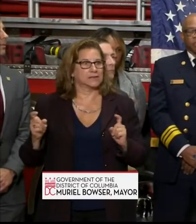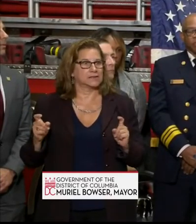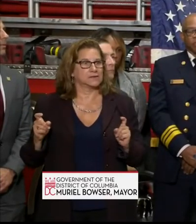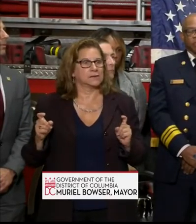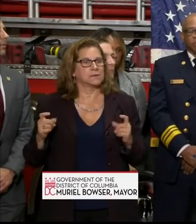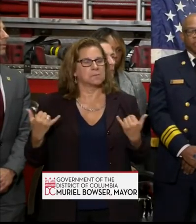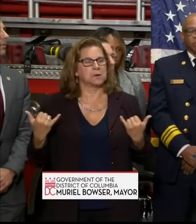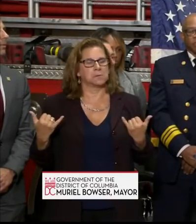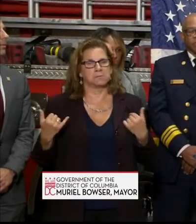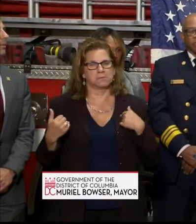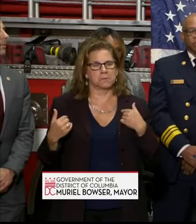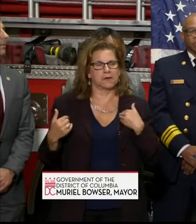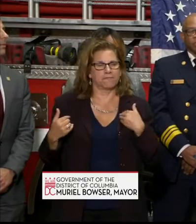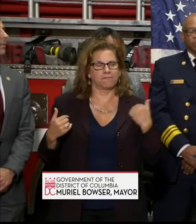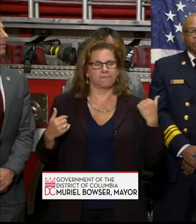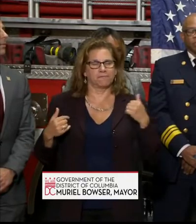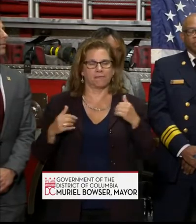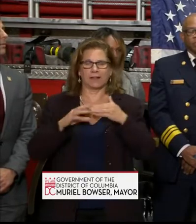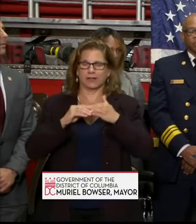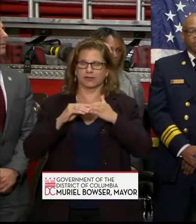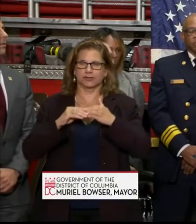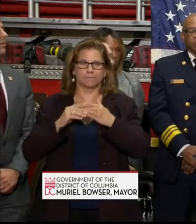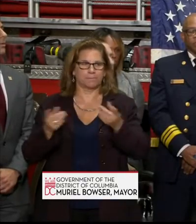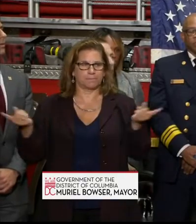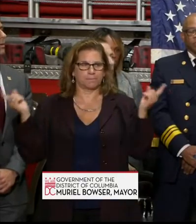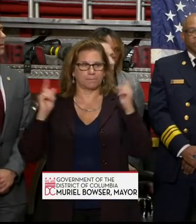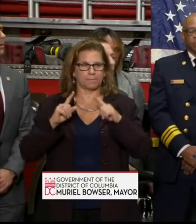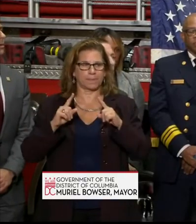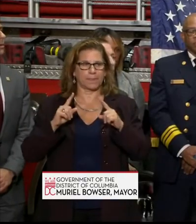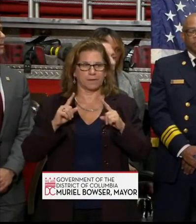LET UP ON OUR PREPARATIONS UNTIL WE ARE SURE THAT THE DISTRICT IS